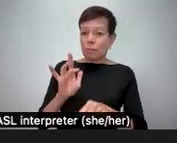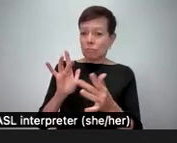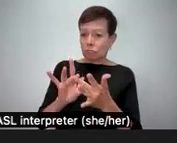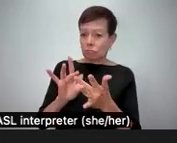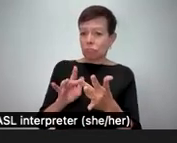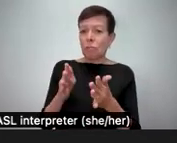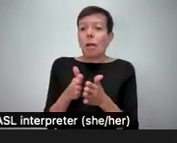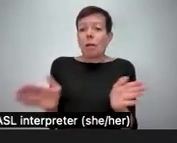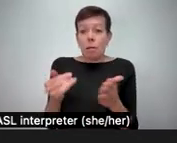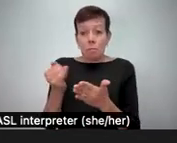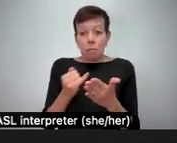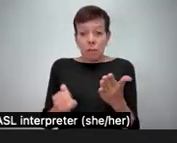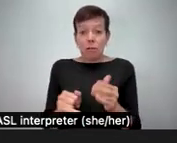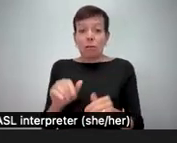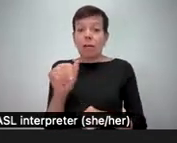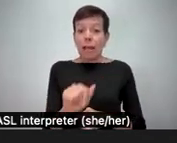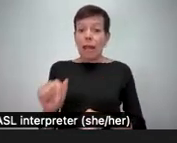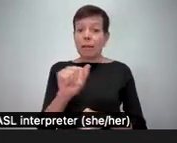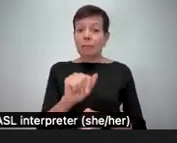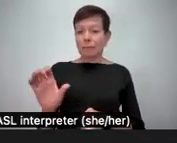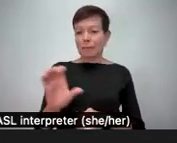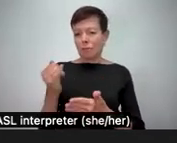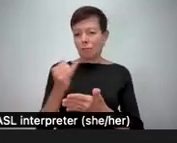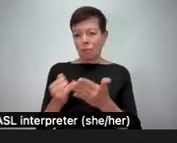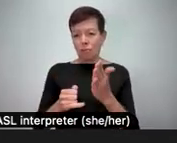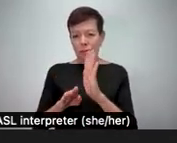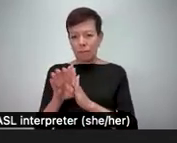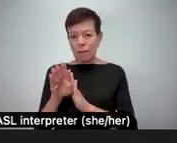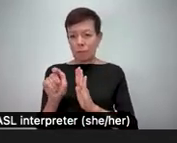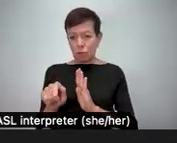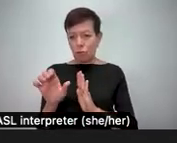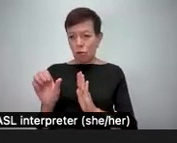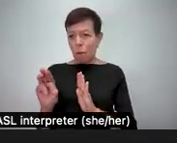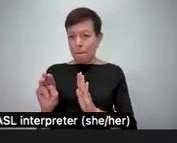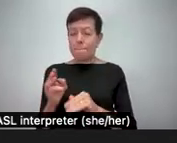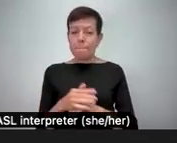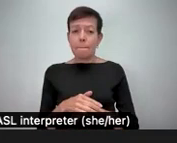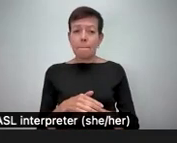your questions will get to me if they're about this program.